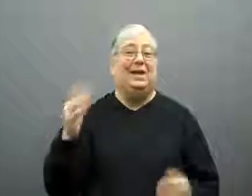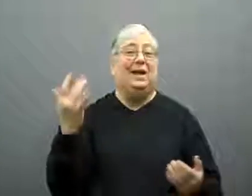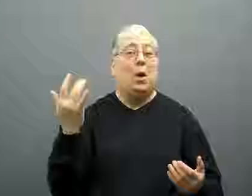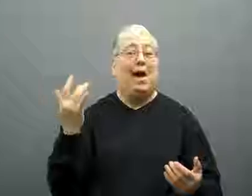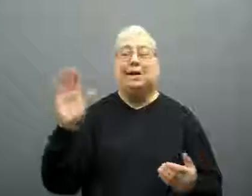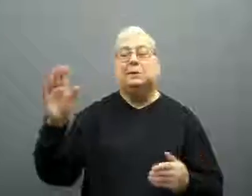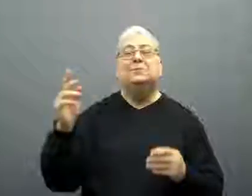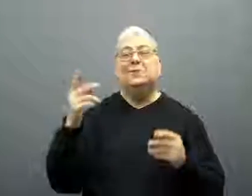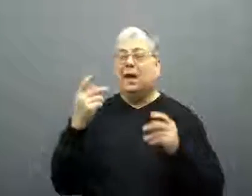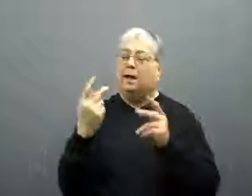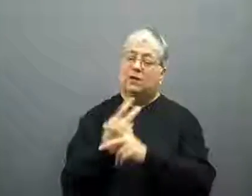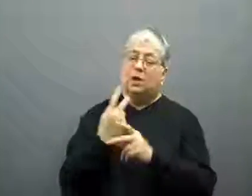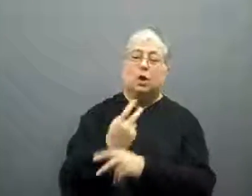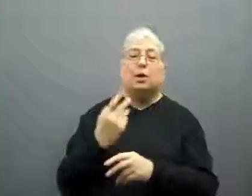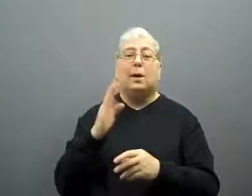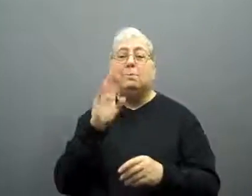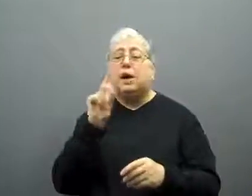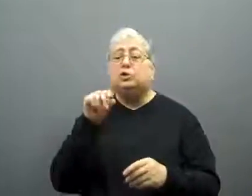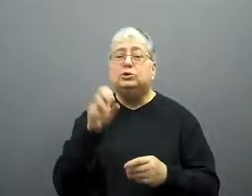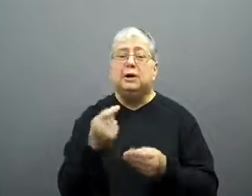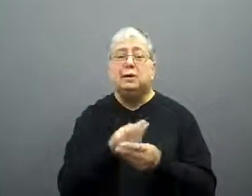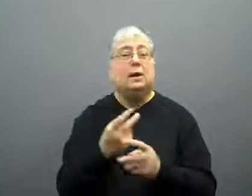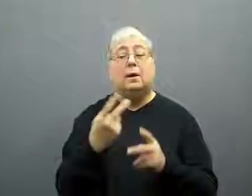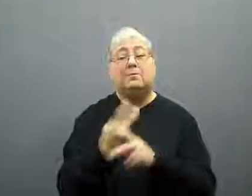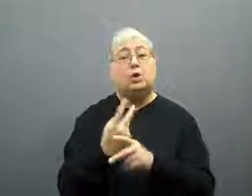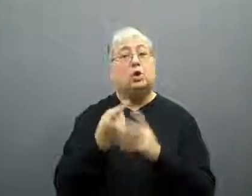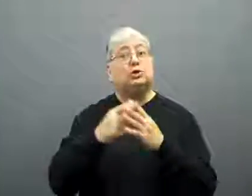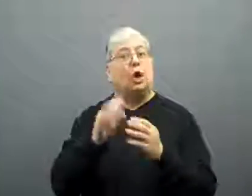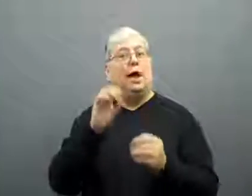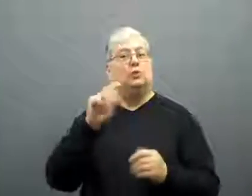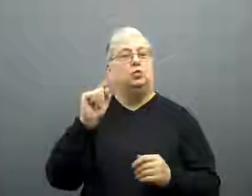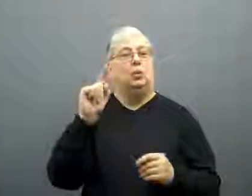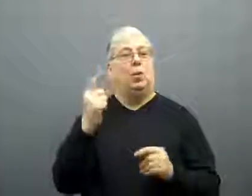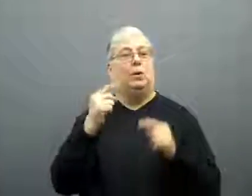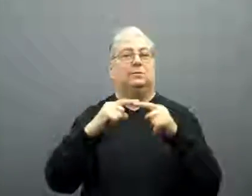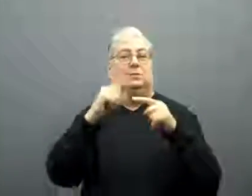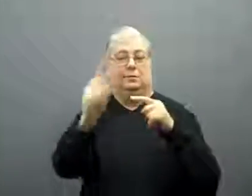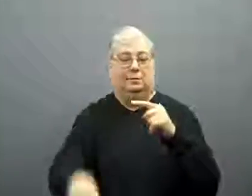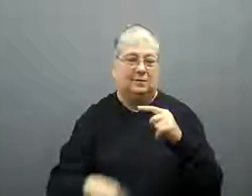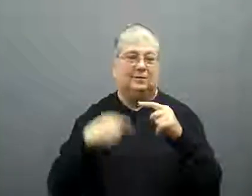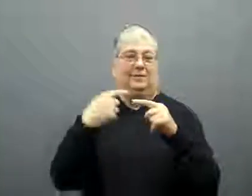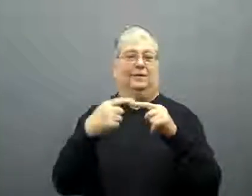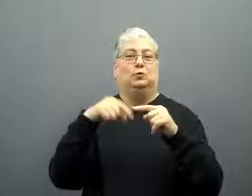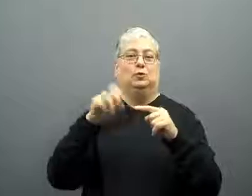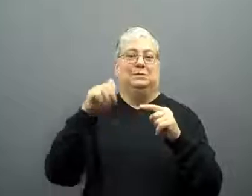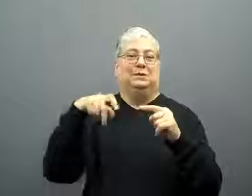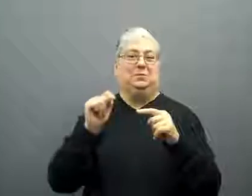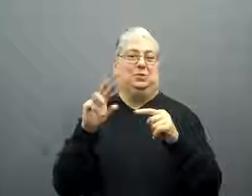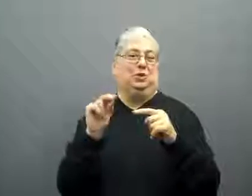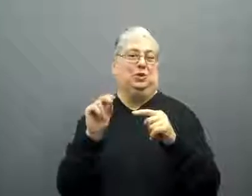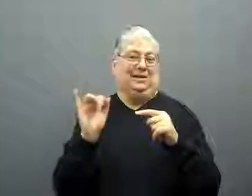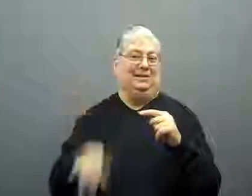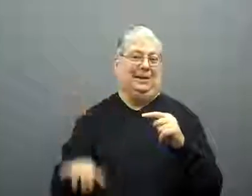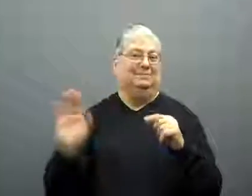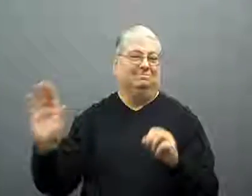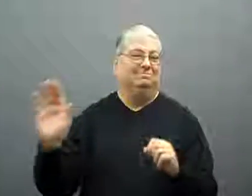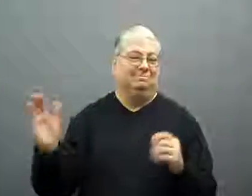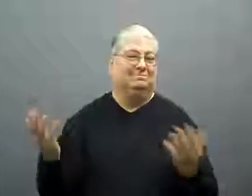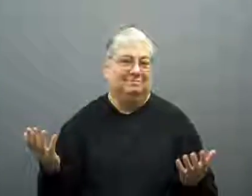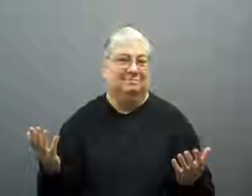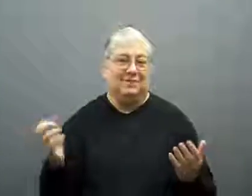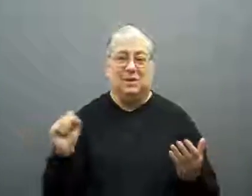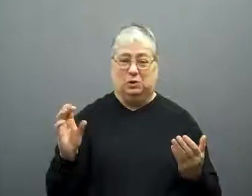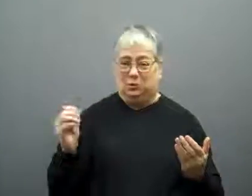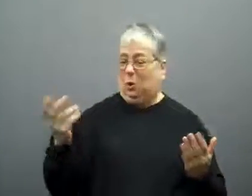That's because the budget's fiscal year starts October 1 and ends September 30.